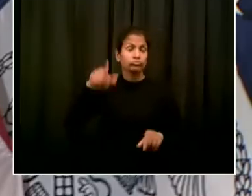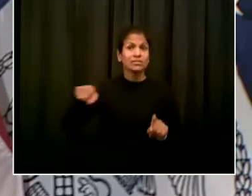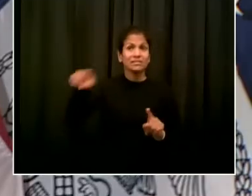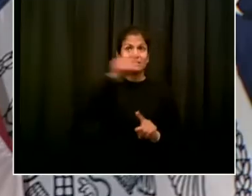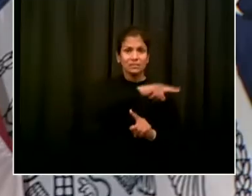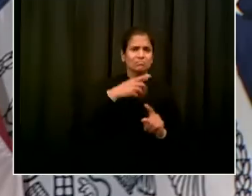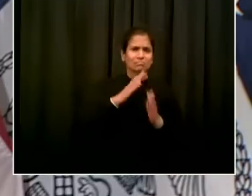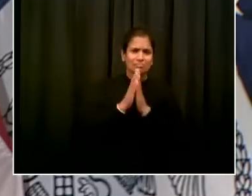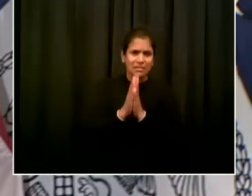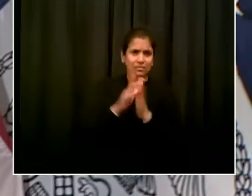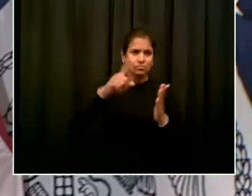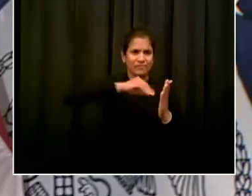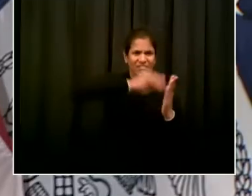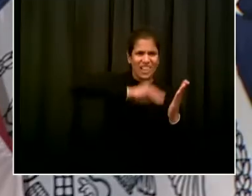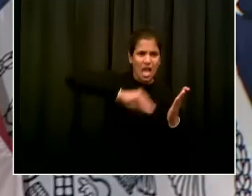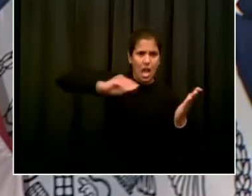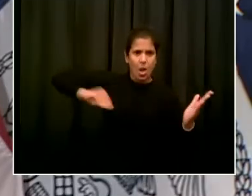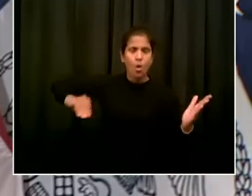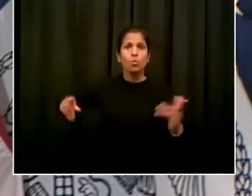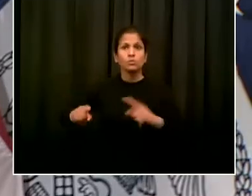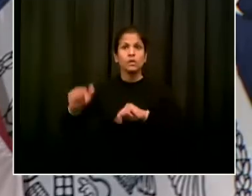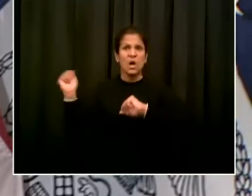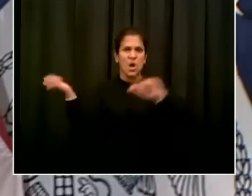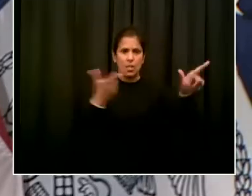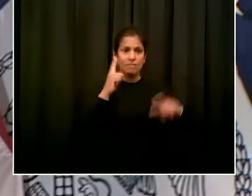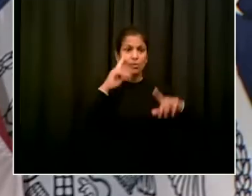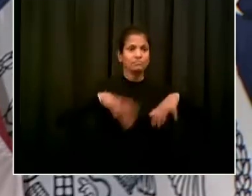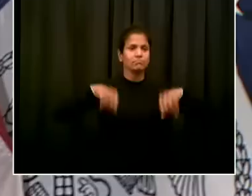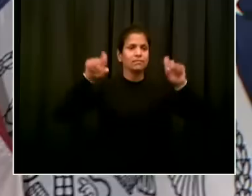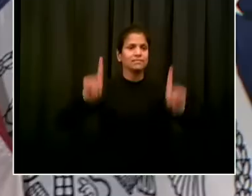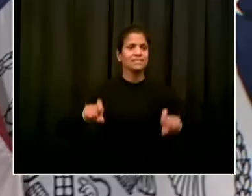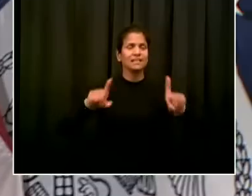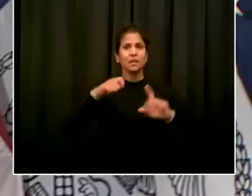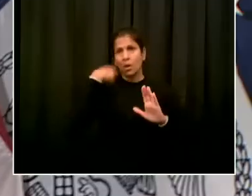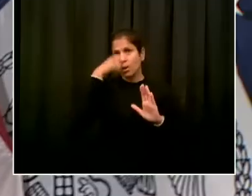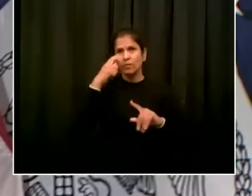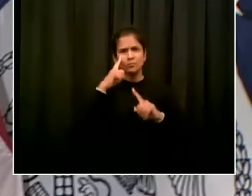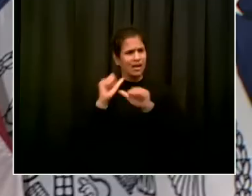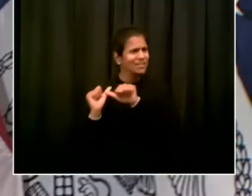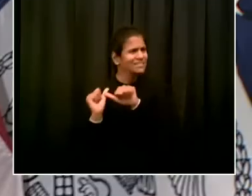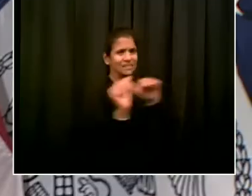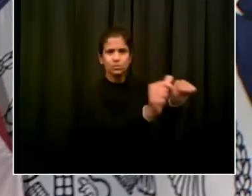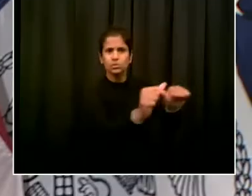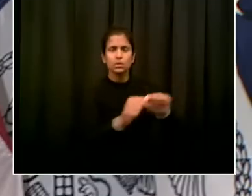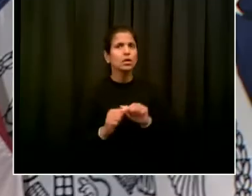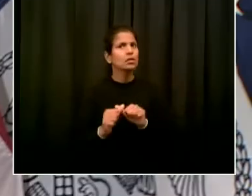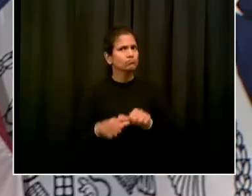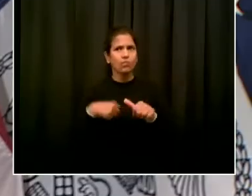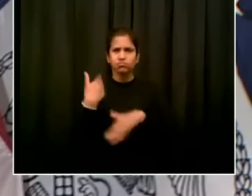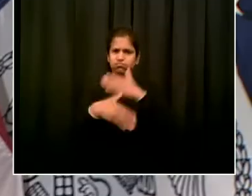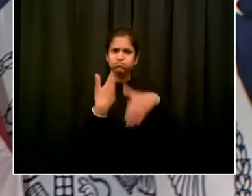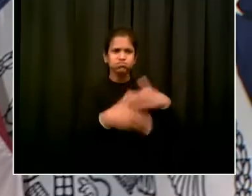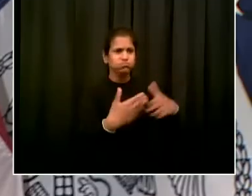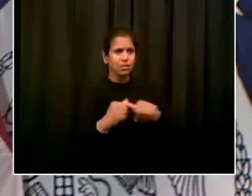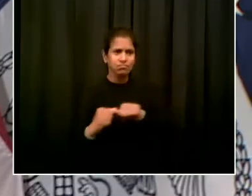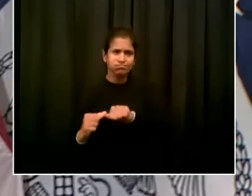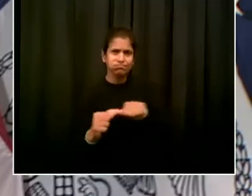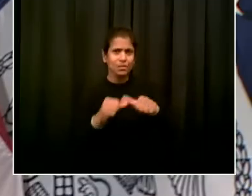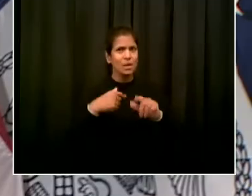I THINK WERE GOINN TGO O VHAE A MUCH BETTER SENSE OF HOW THIS IS WORKING OVER THE NEXT FEW WEEKS AS WERE ABLE TO REAALLY ENGAGE PARENTS MORORE DEEPLY. OUR R PAREENT COORDINATOR'S LOTS OF OTHER HOSCOL PERSOSOENNEN